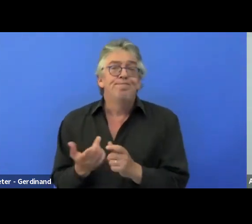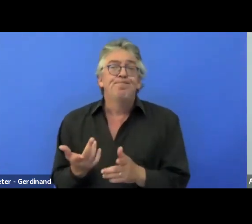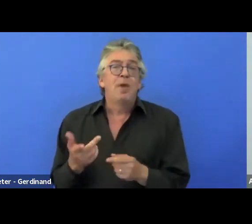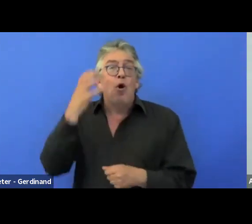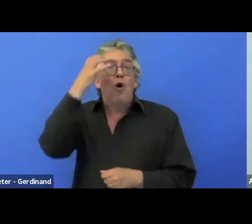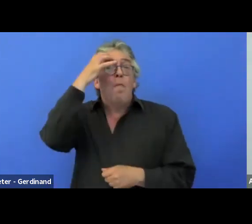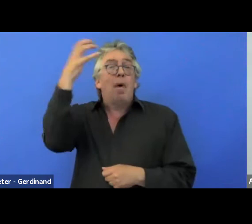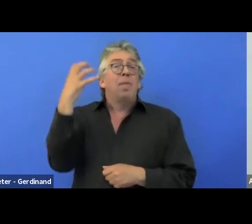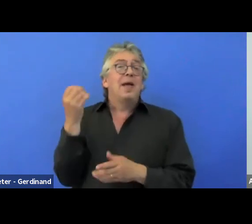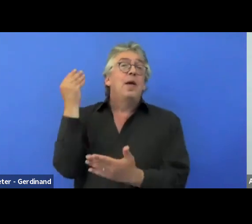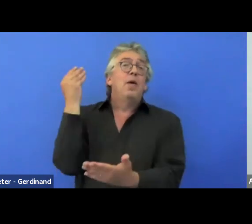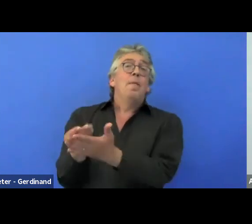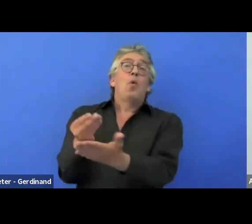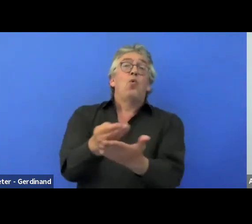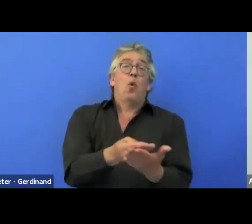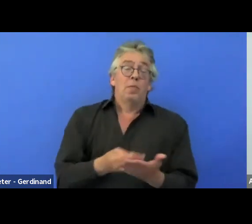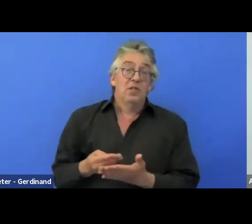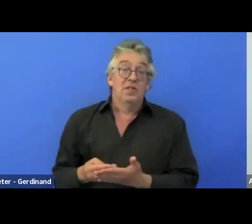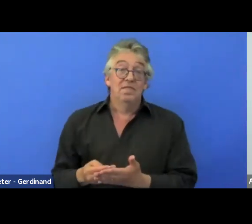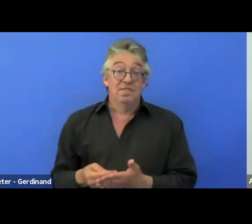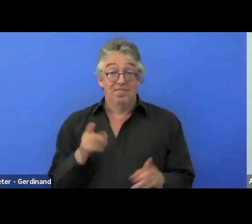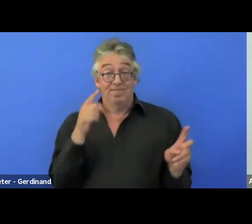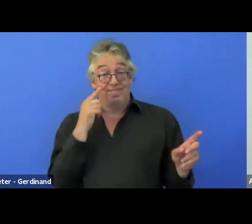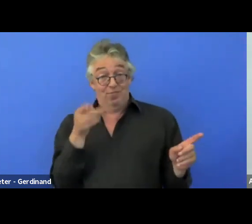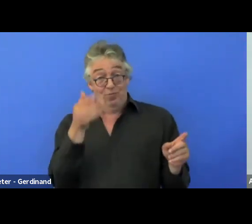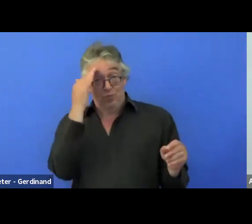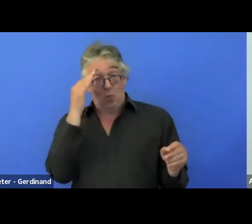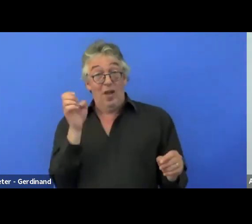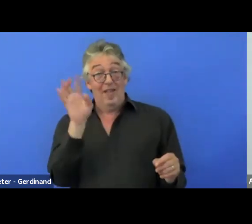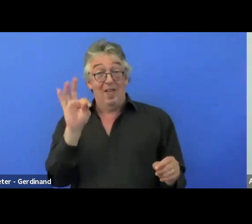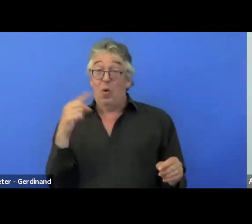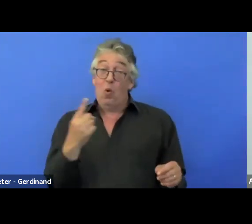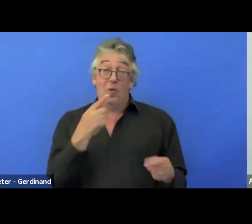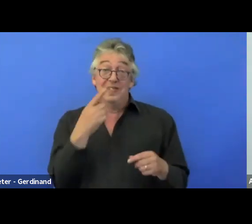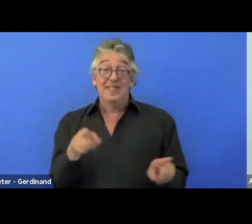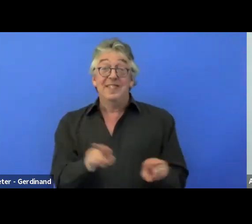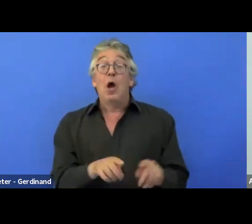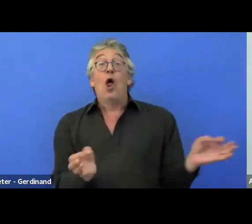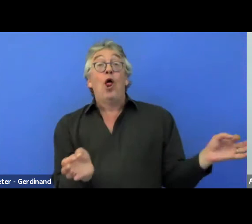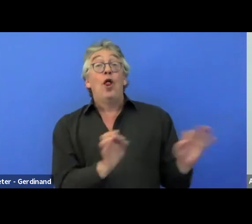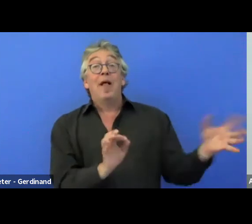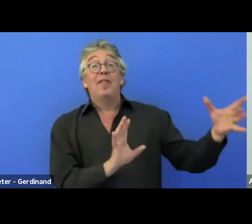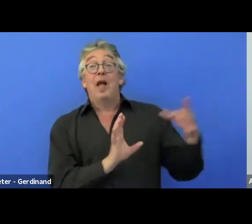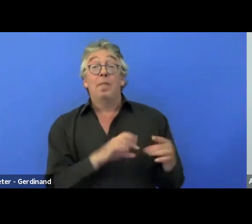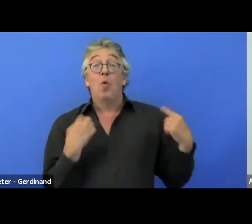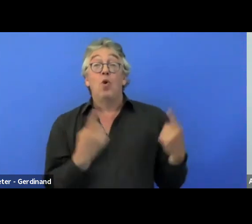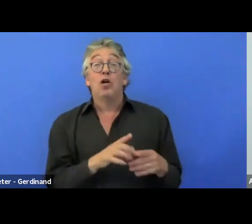So, the motto of the disability movement, Nothing about us without us, shall be applied in standardisation.